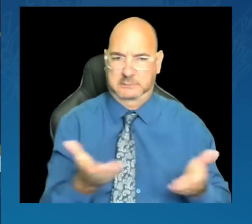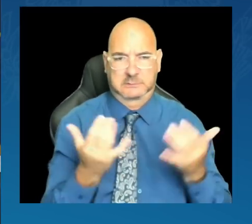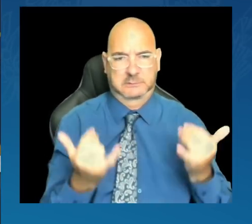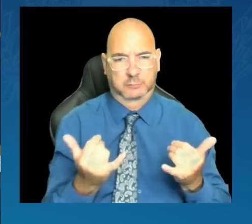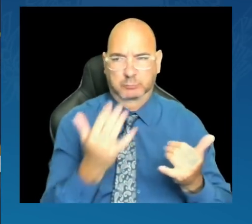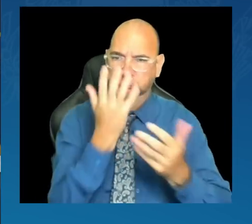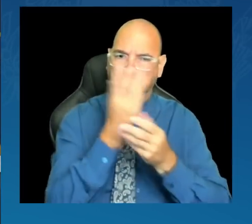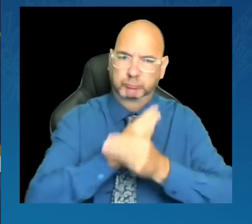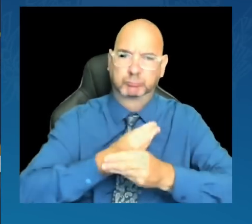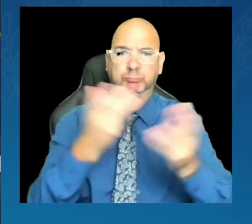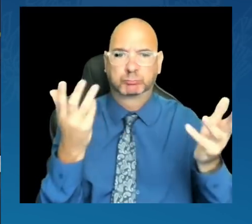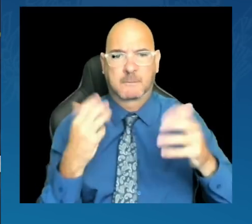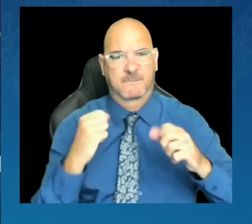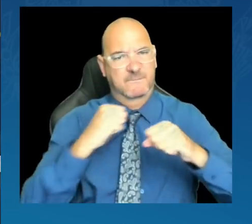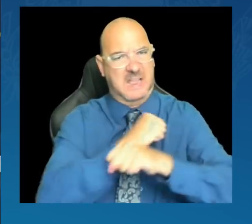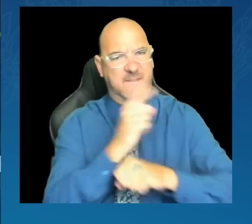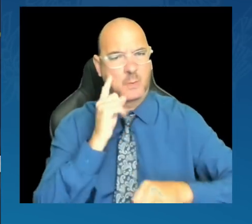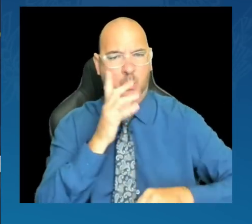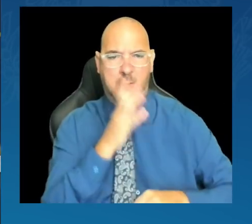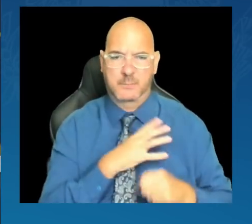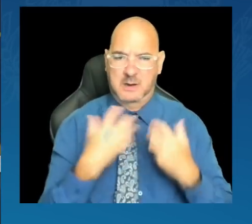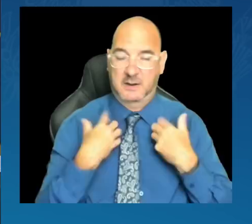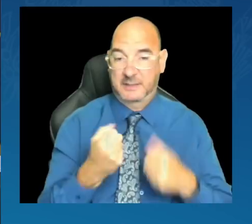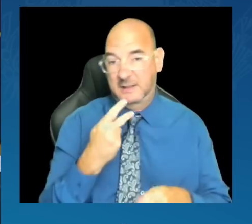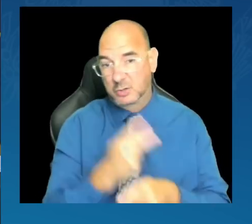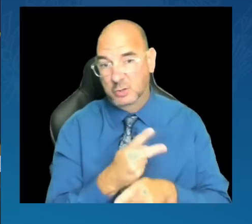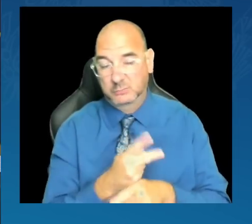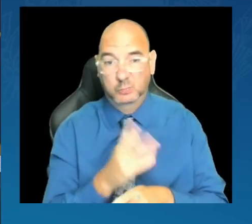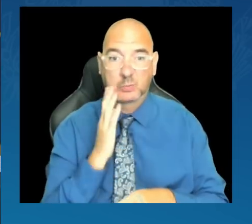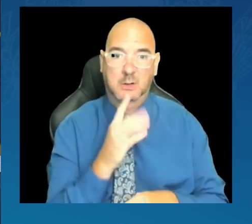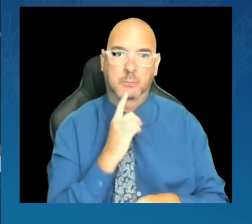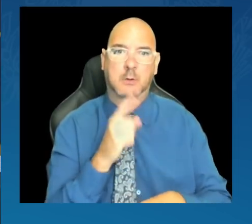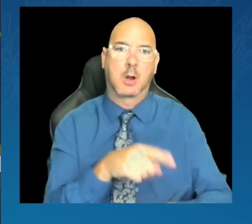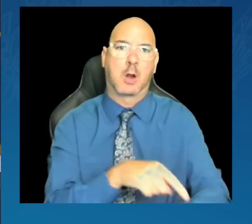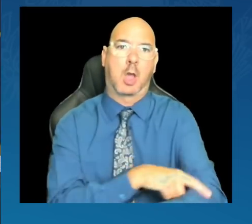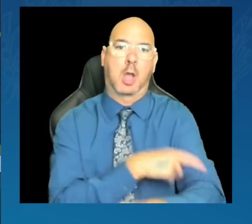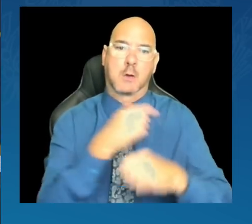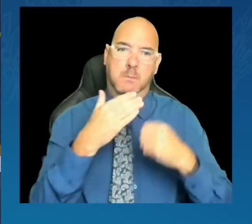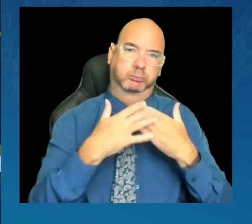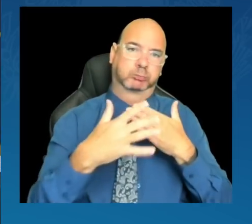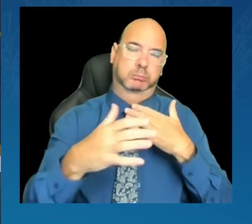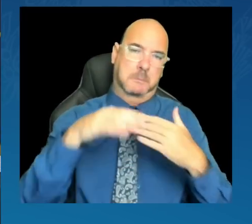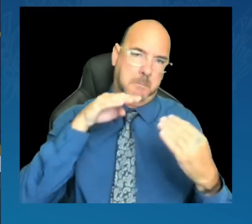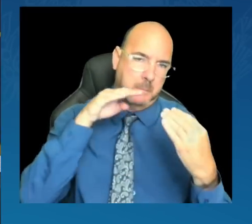This is going to be a long and hard battle, but my caucus will be standing with women across the state,